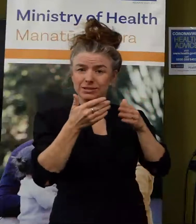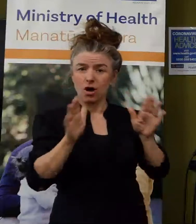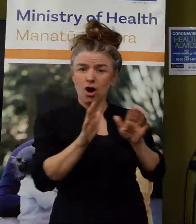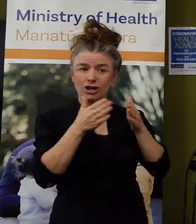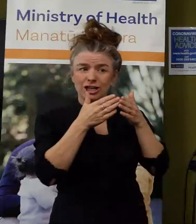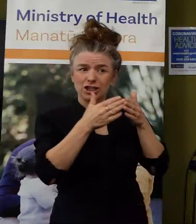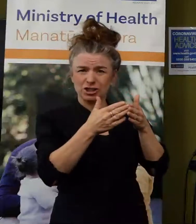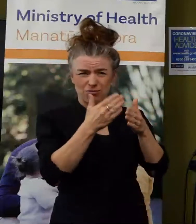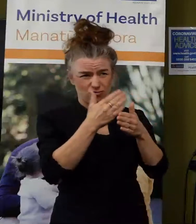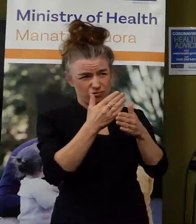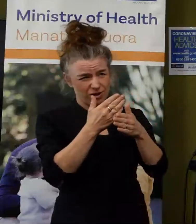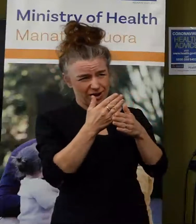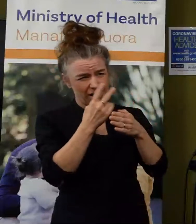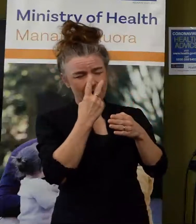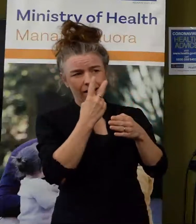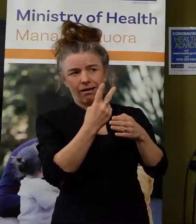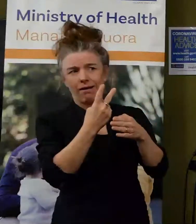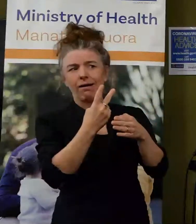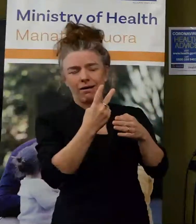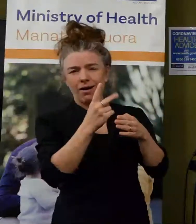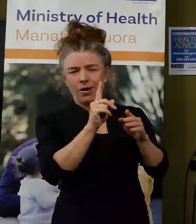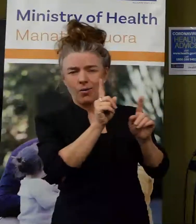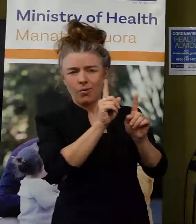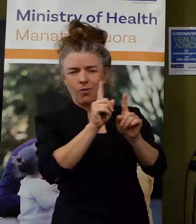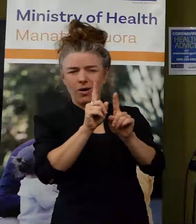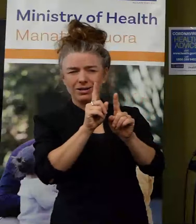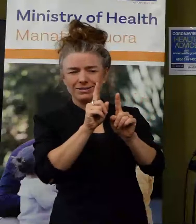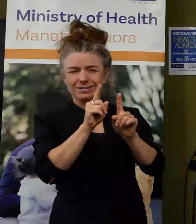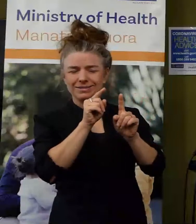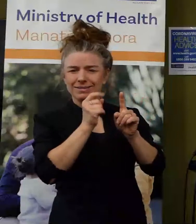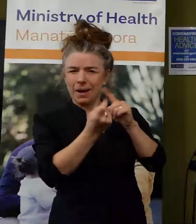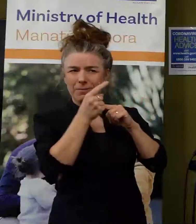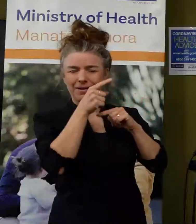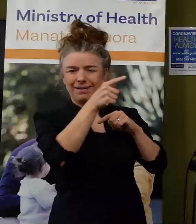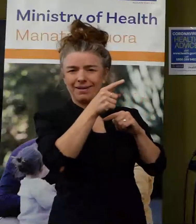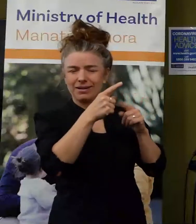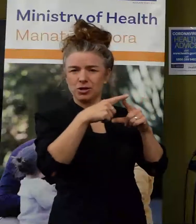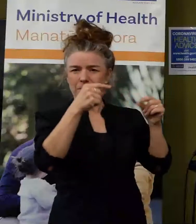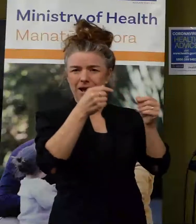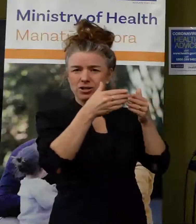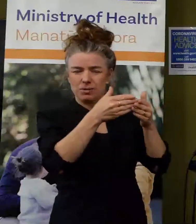And we've been able to see the high rates of infection in that sort of environment, which